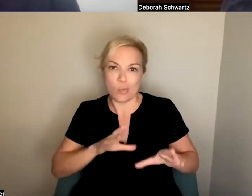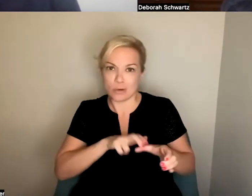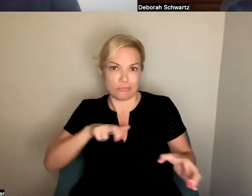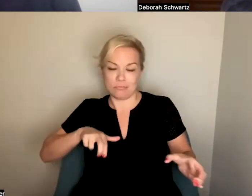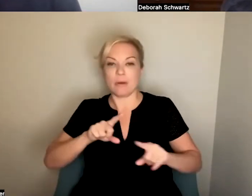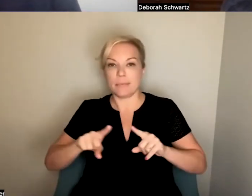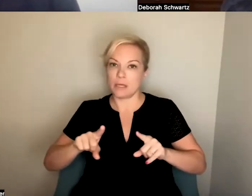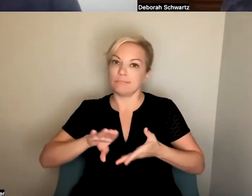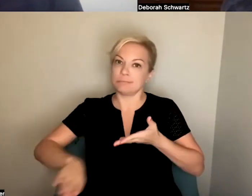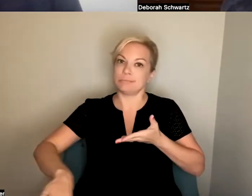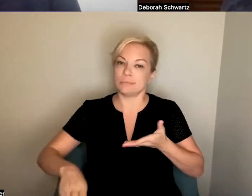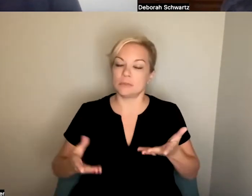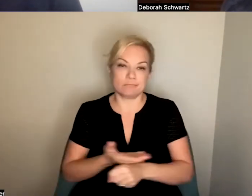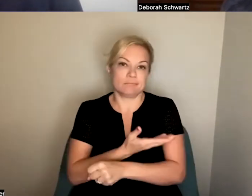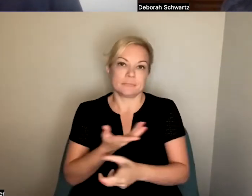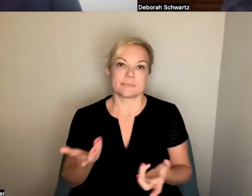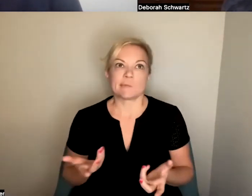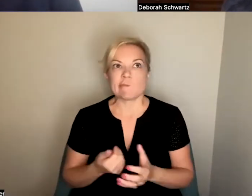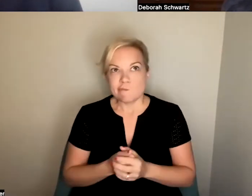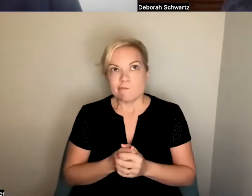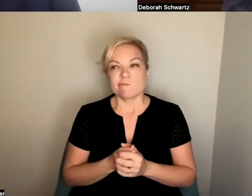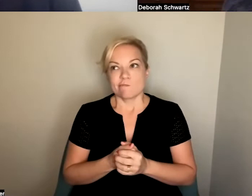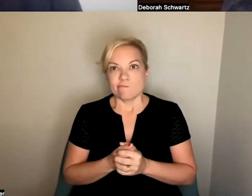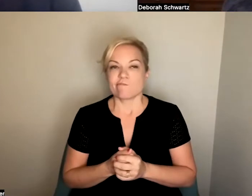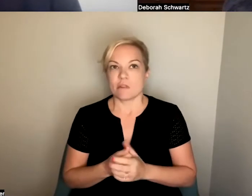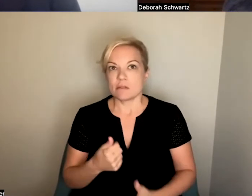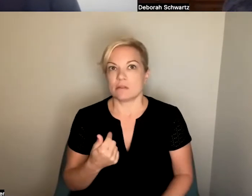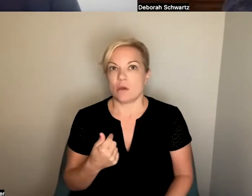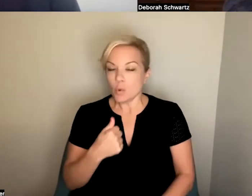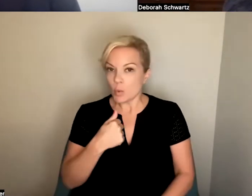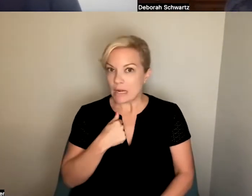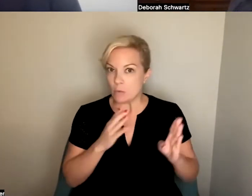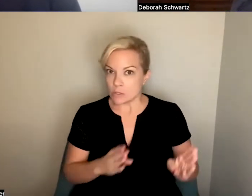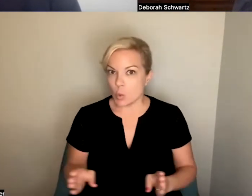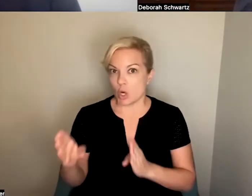And, yeah, what I would always tell workers I was helping to organize in my last job is, like,